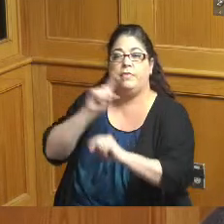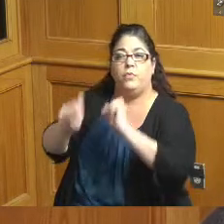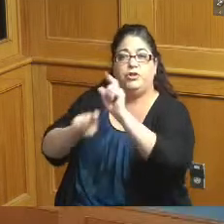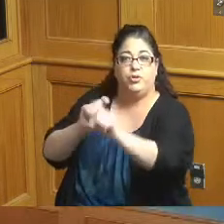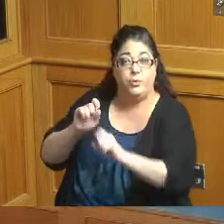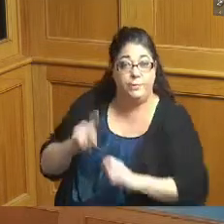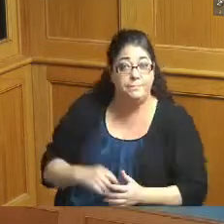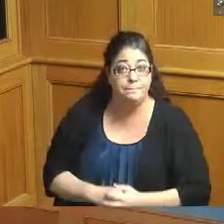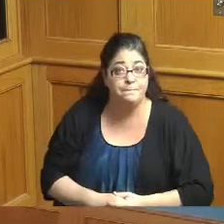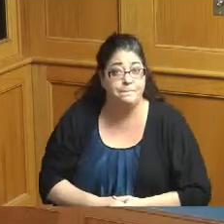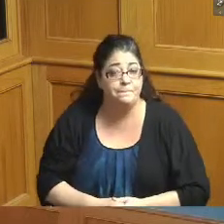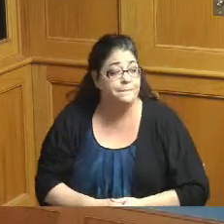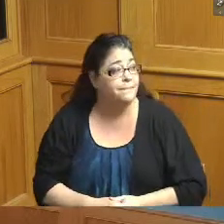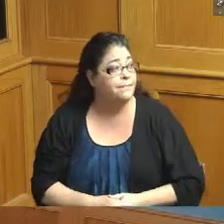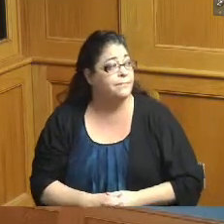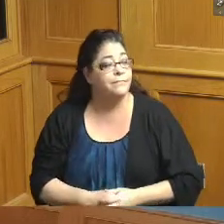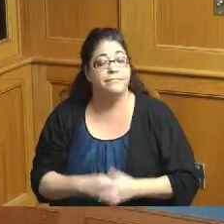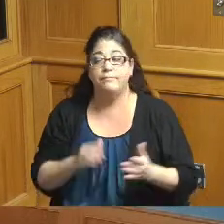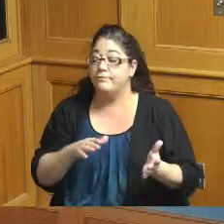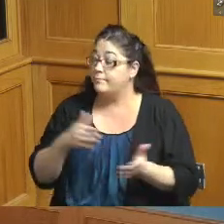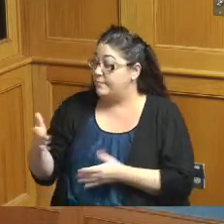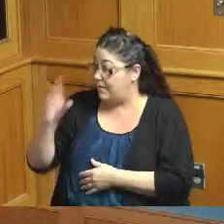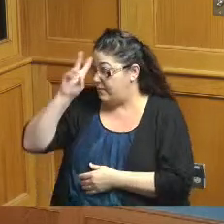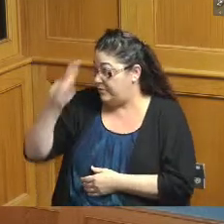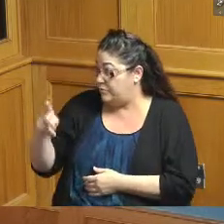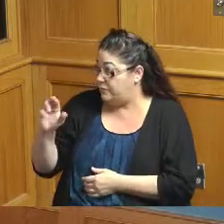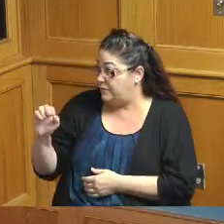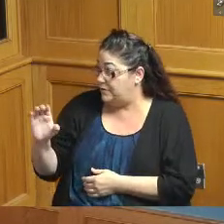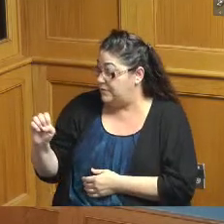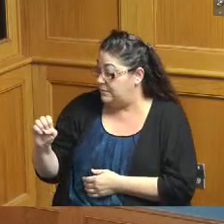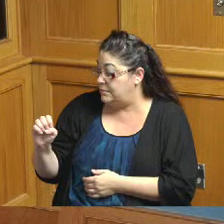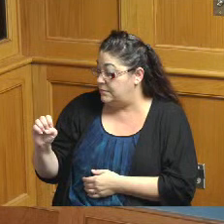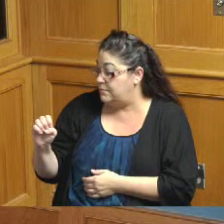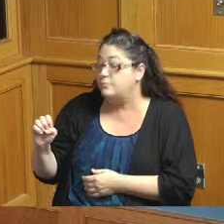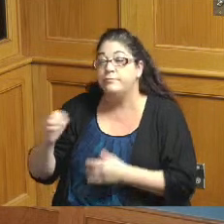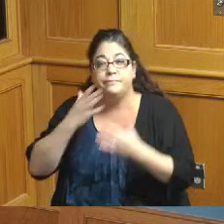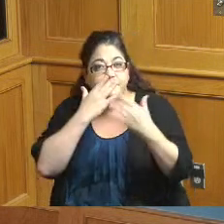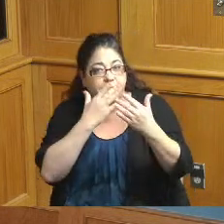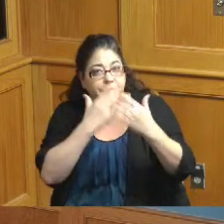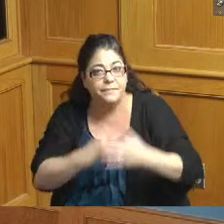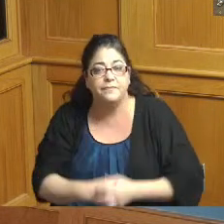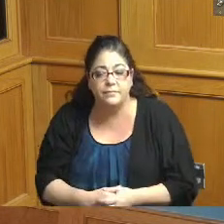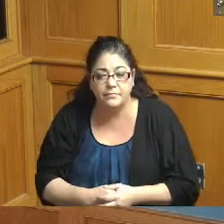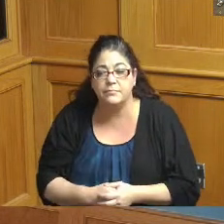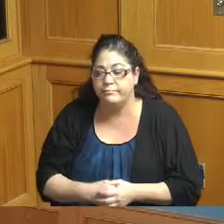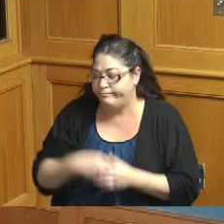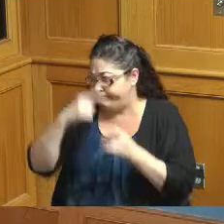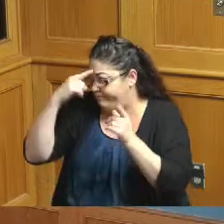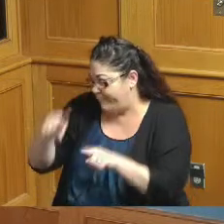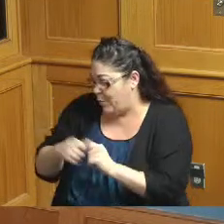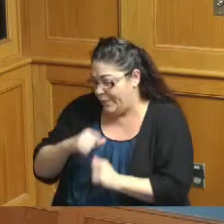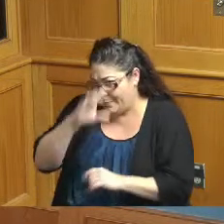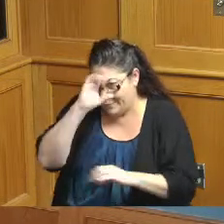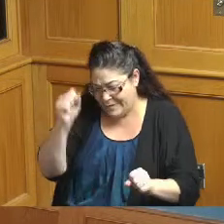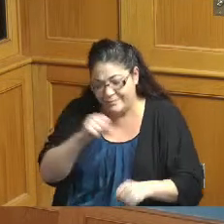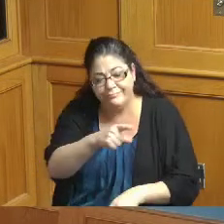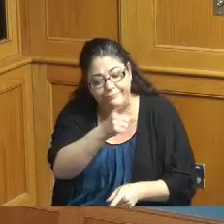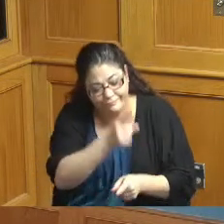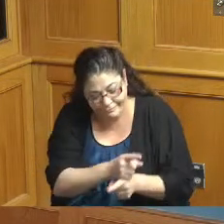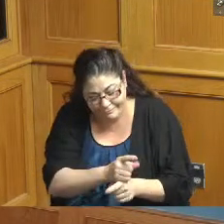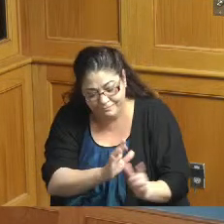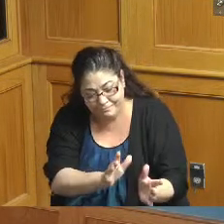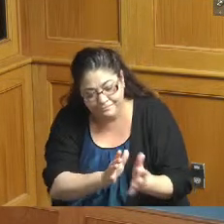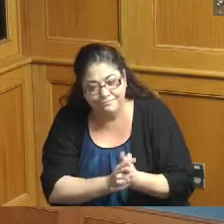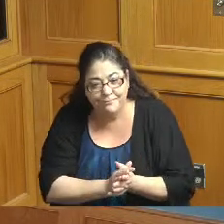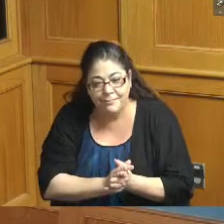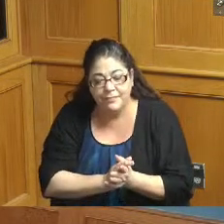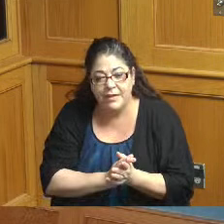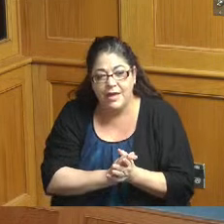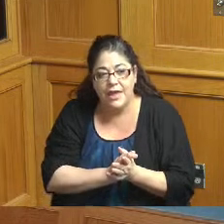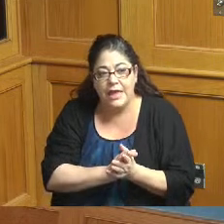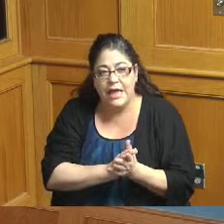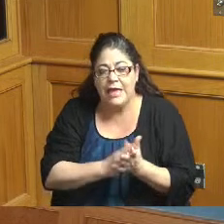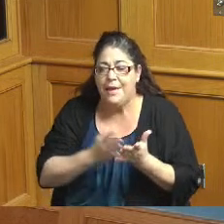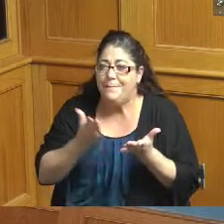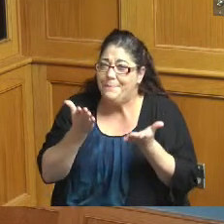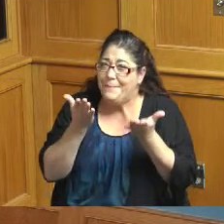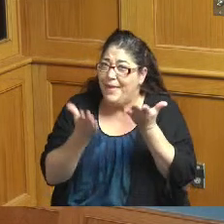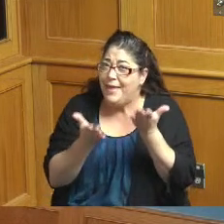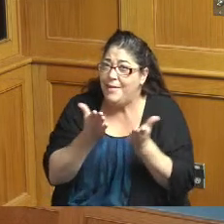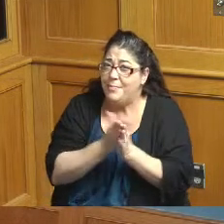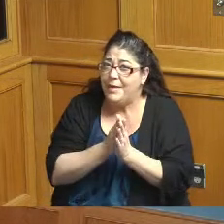okay Vice President Reese thank you and I concur with that Madam President and maybe Mr Brogan I